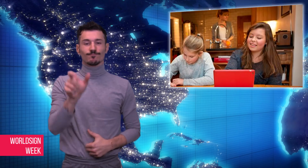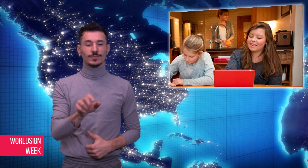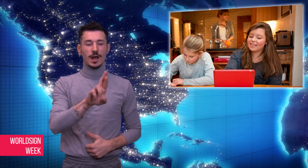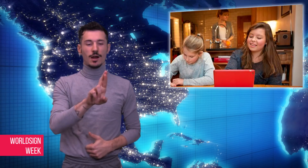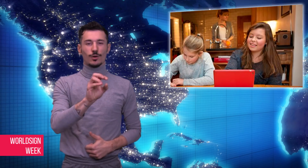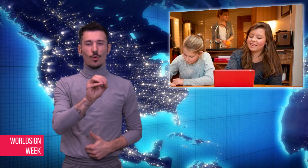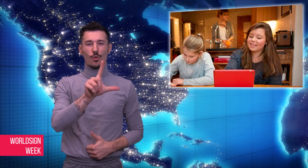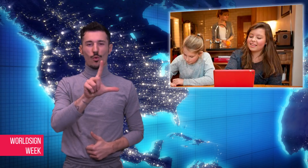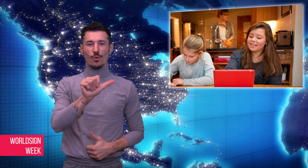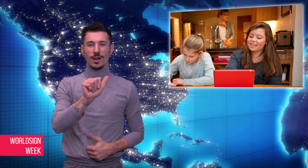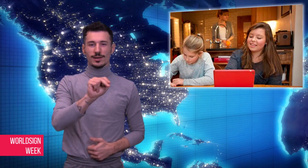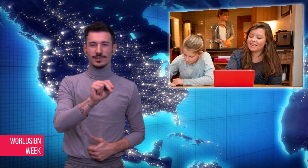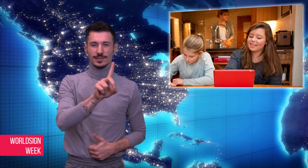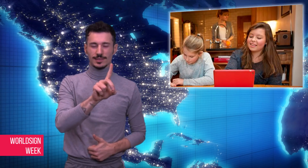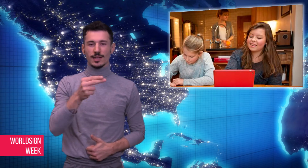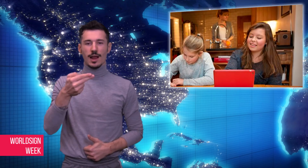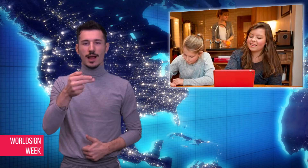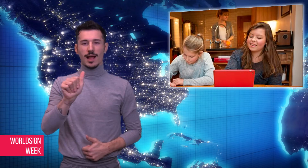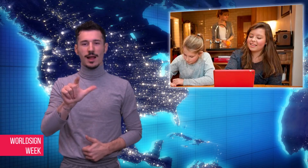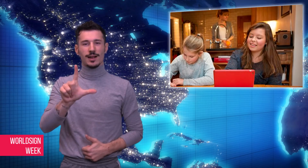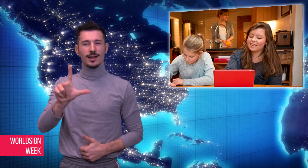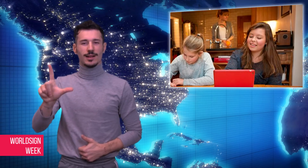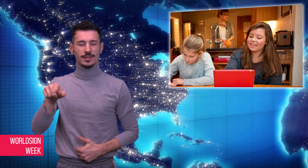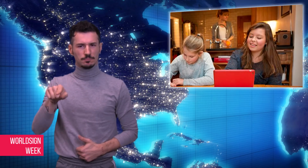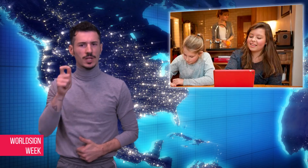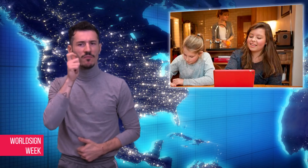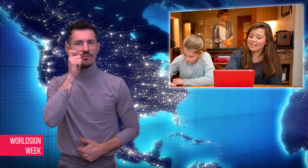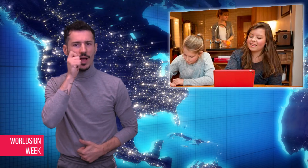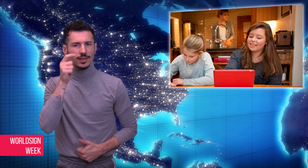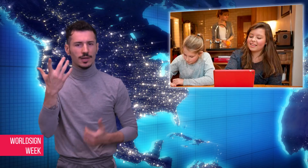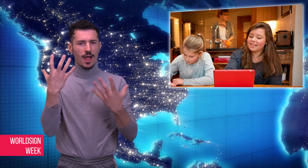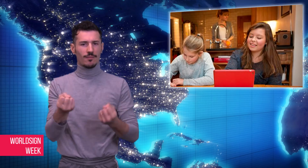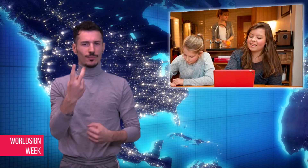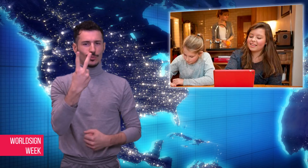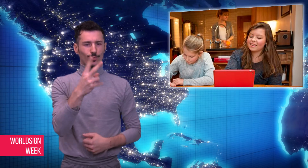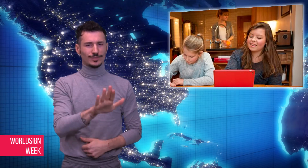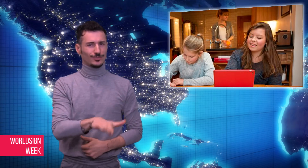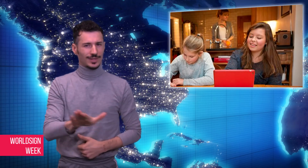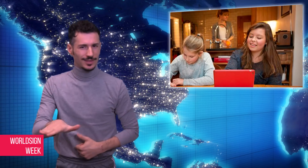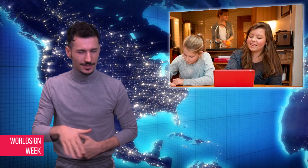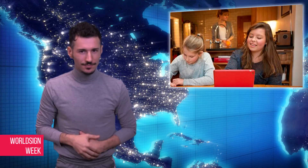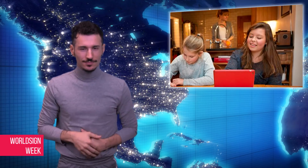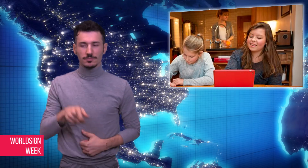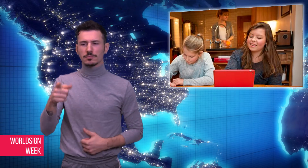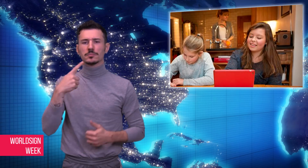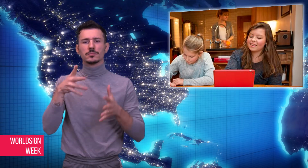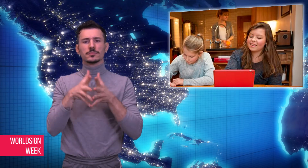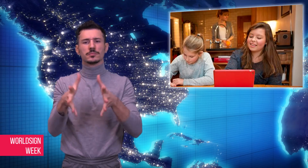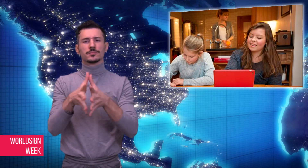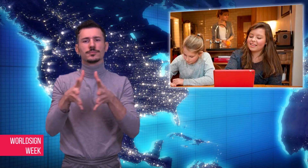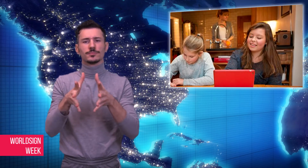Roland Hall, a father of two kids, said kids often spend money